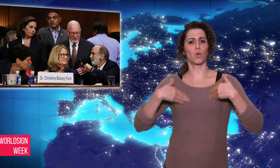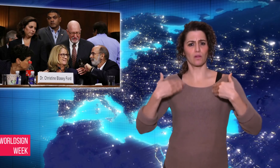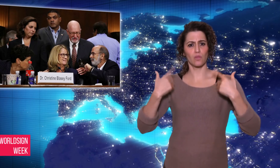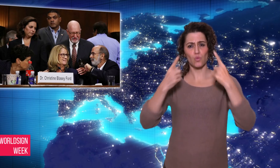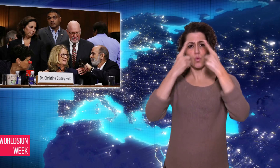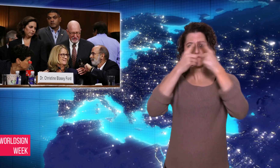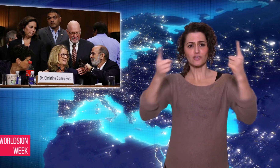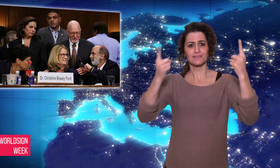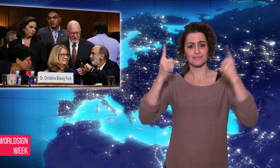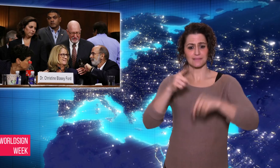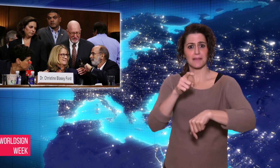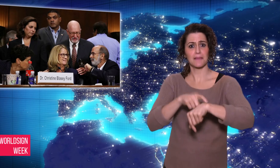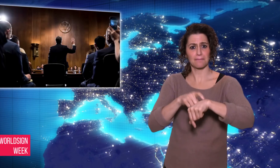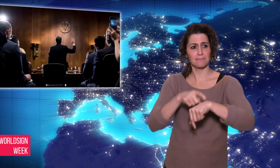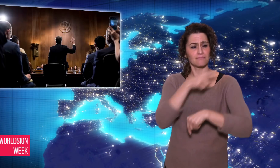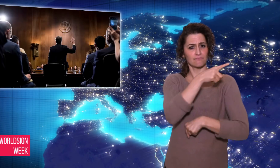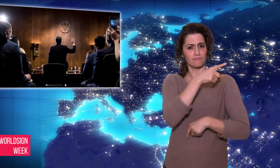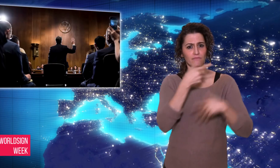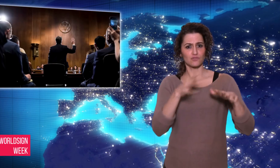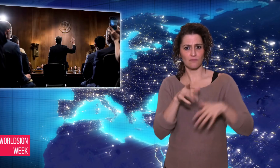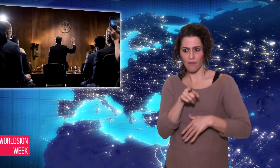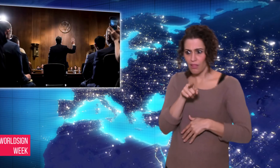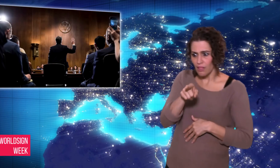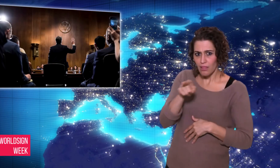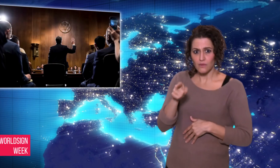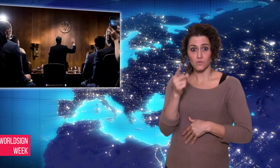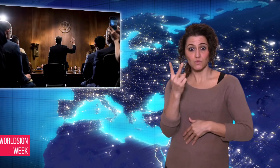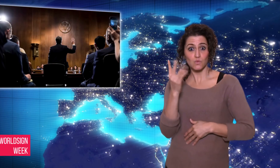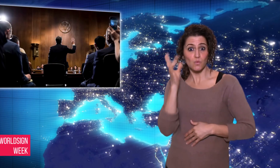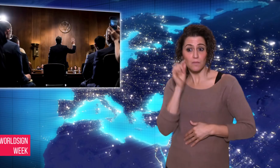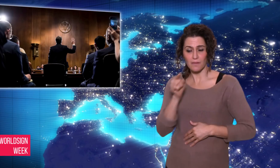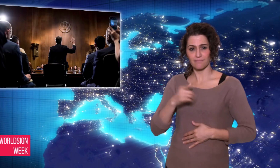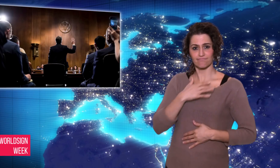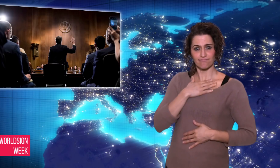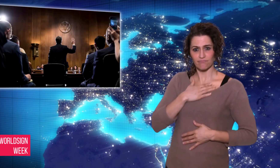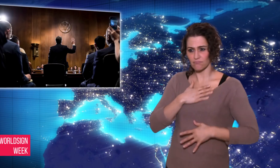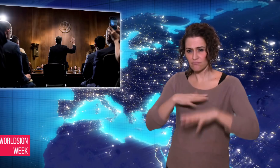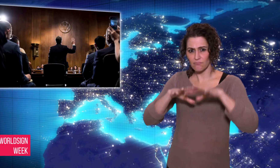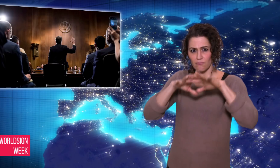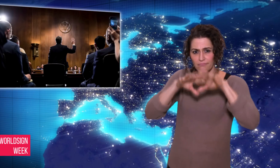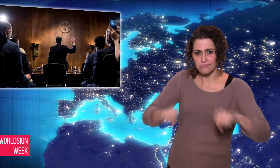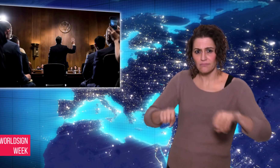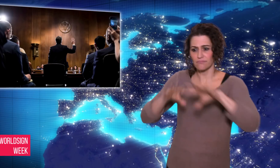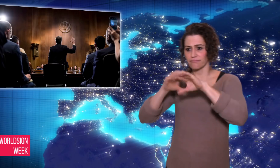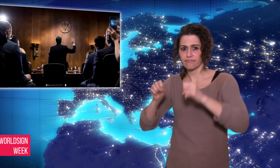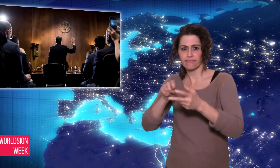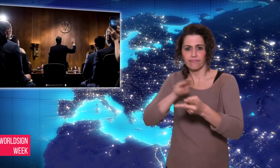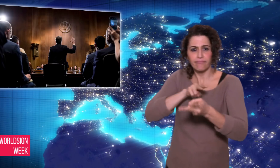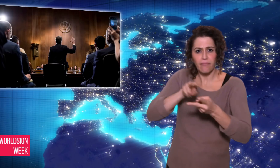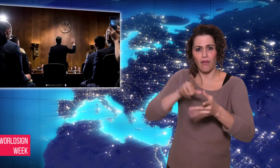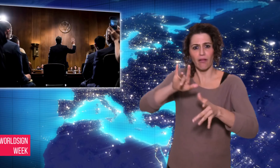college. As a result, President